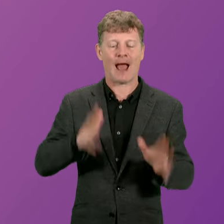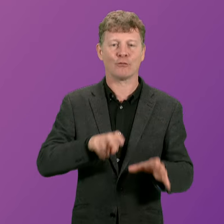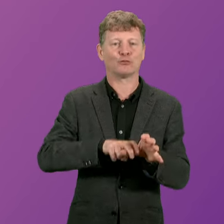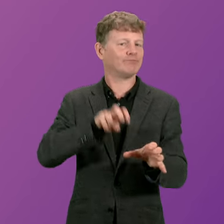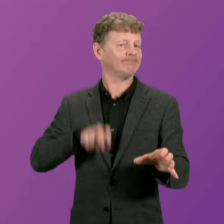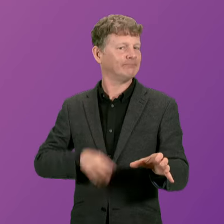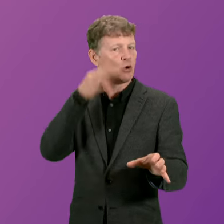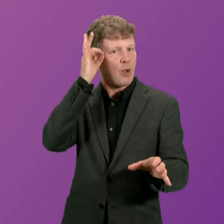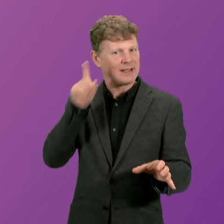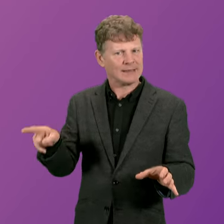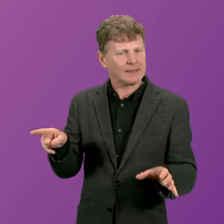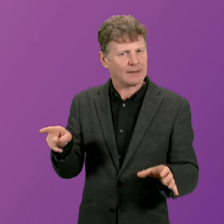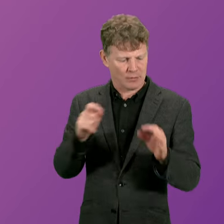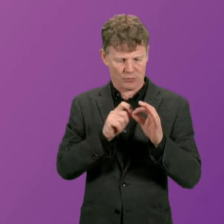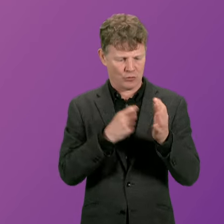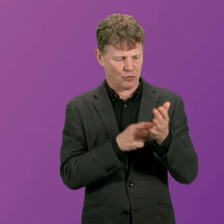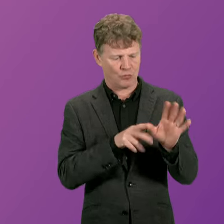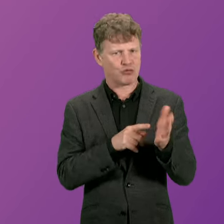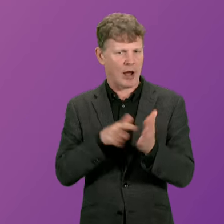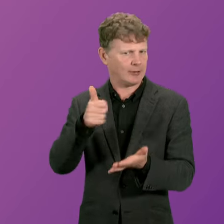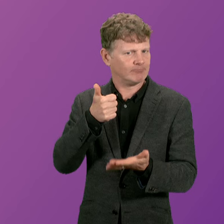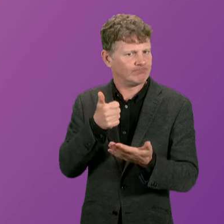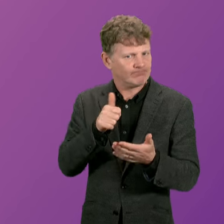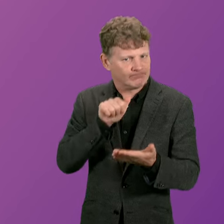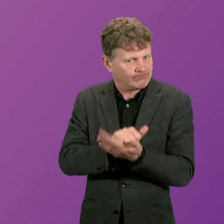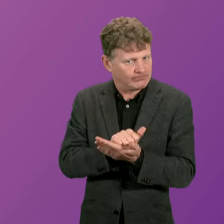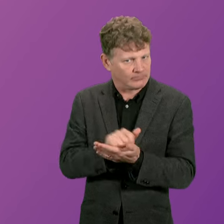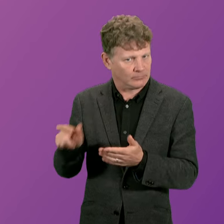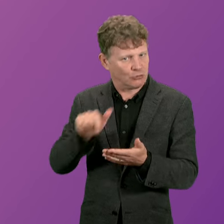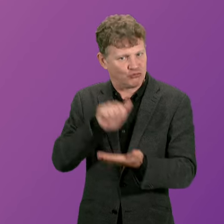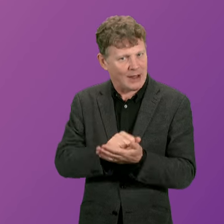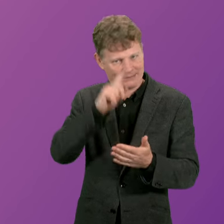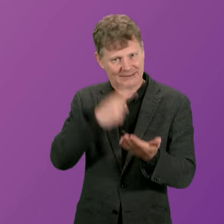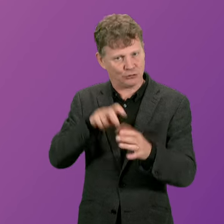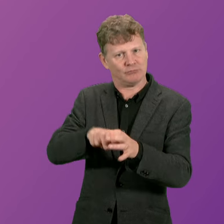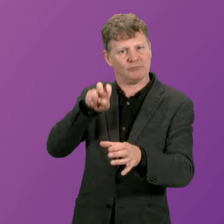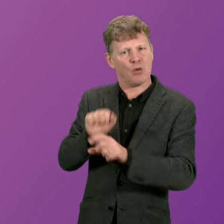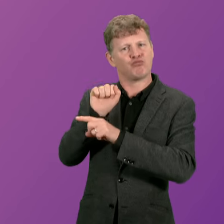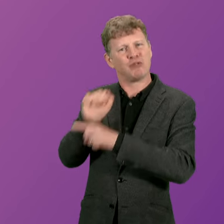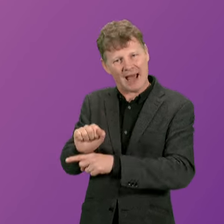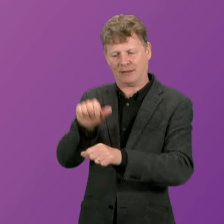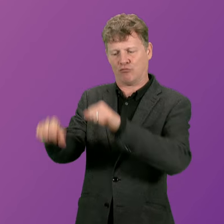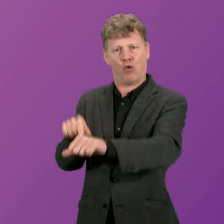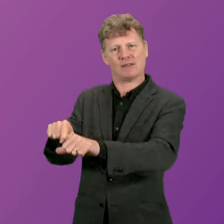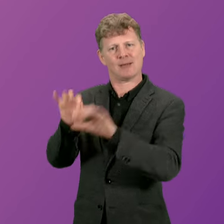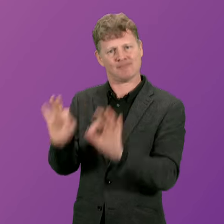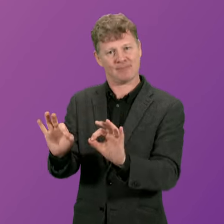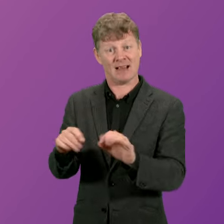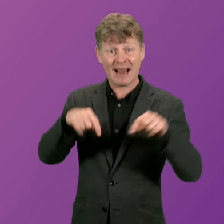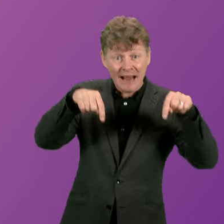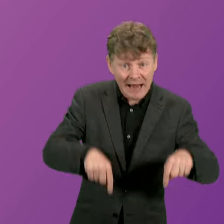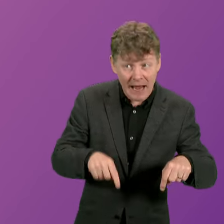Bryant took the appropriate action to protect the process. The process has not been protected here.